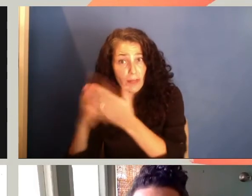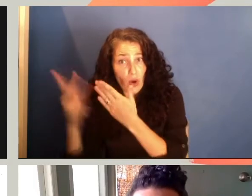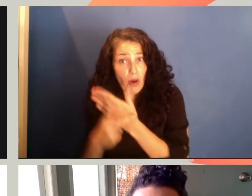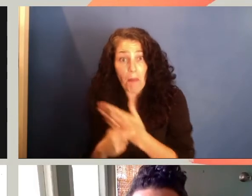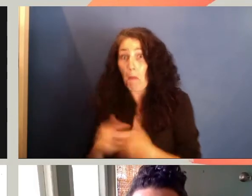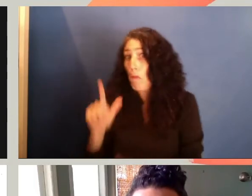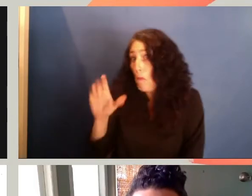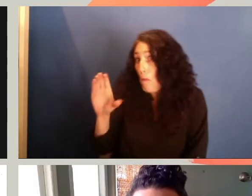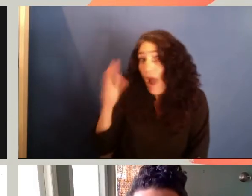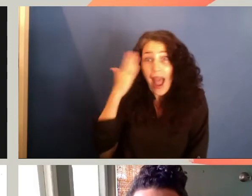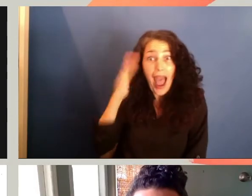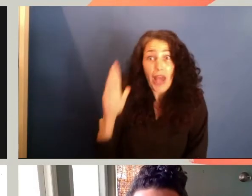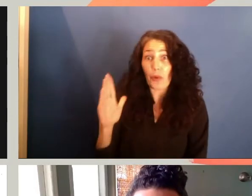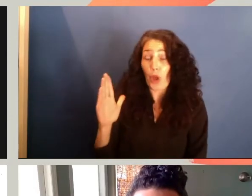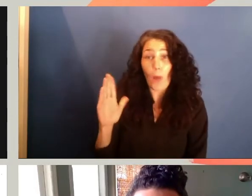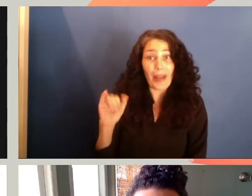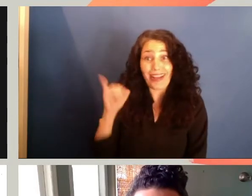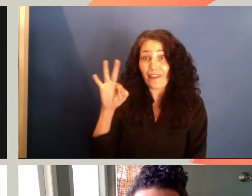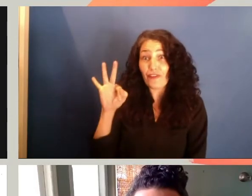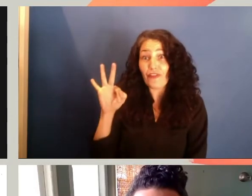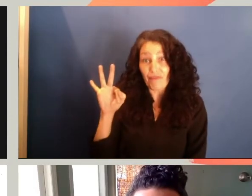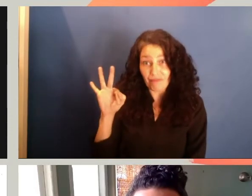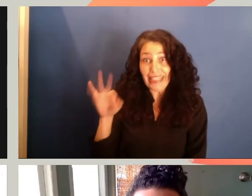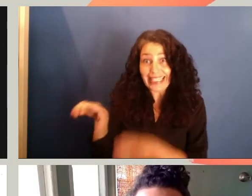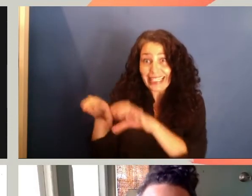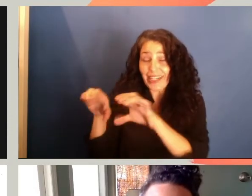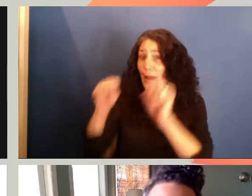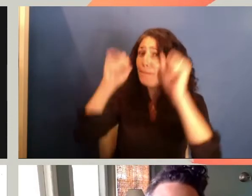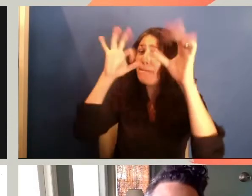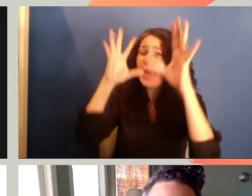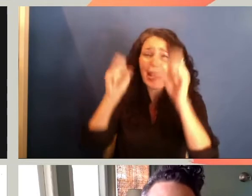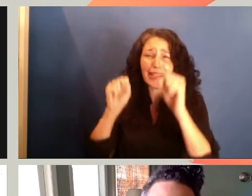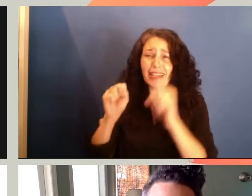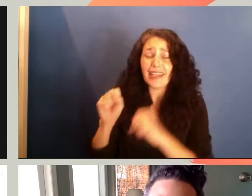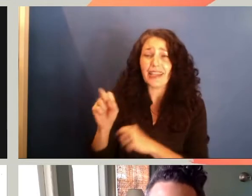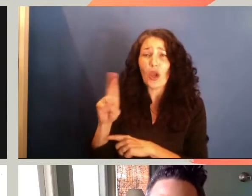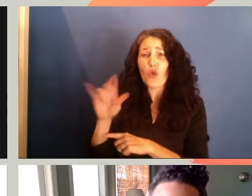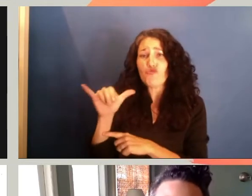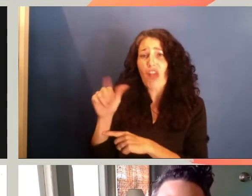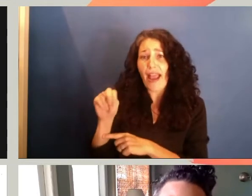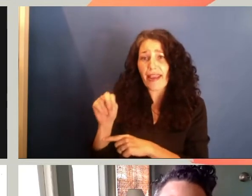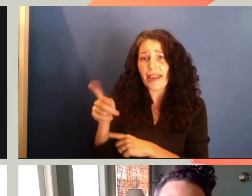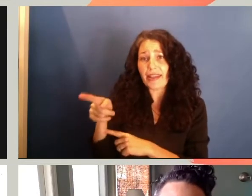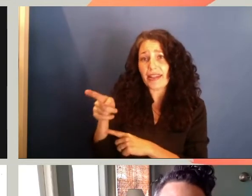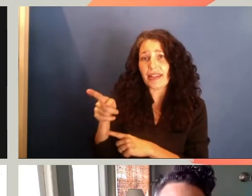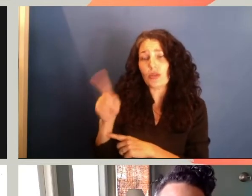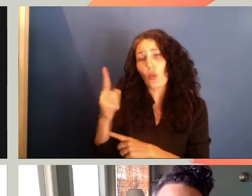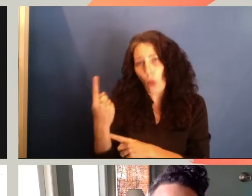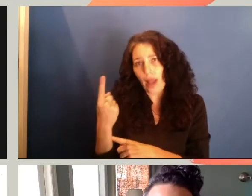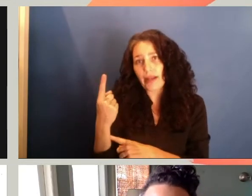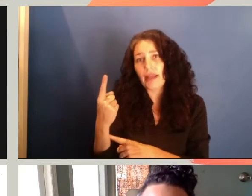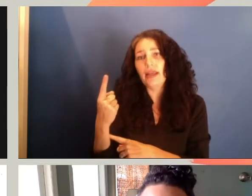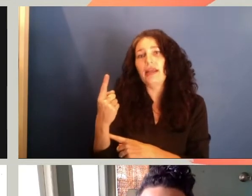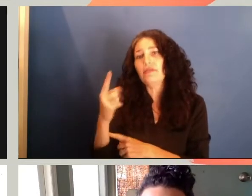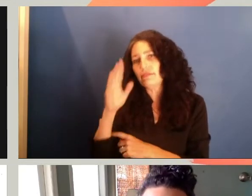And Ryan is one of the few sort of A list, cis straight white men who've commented publicly,